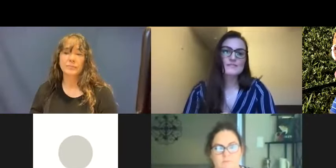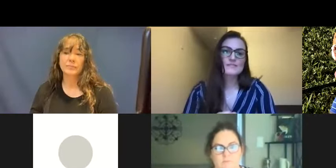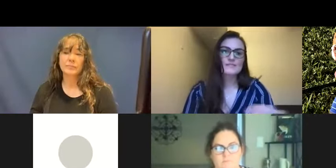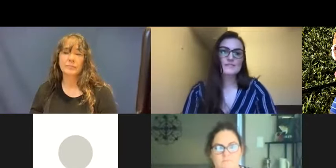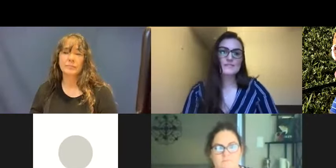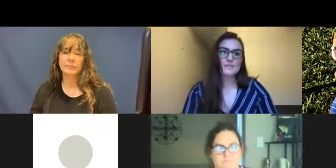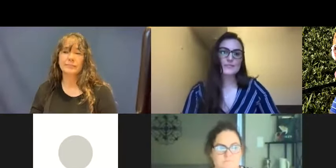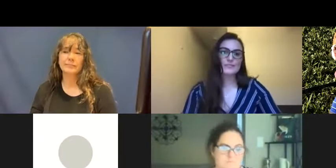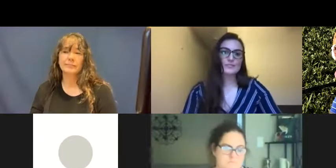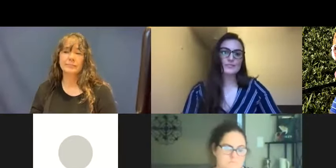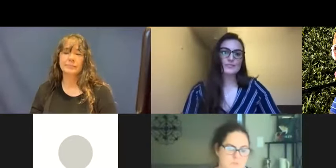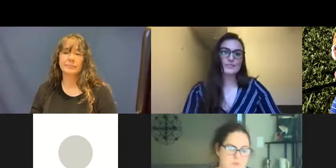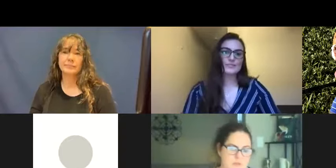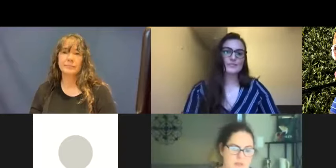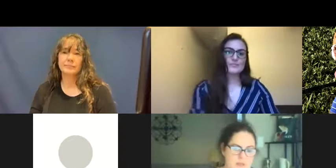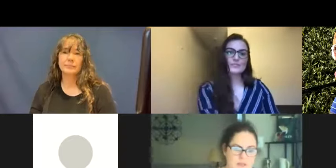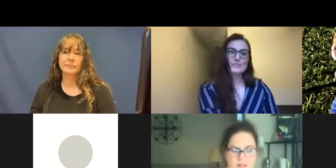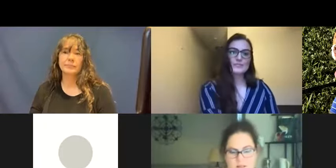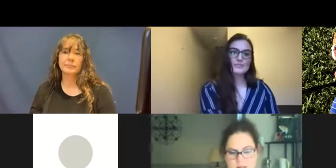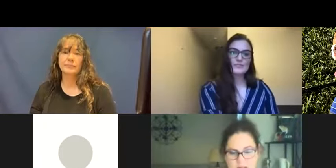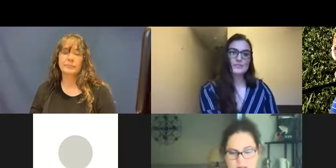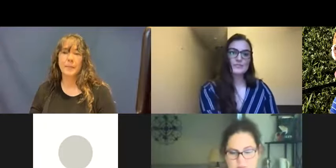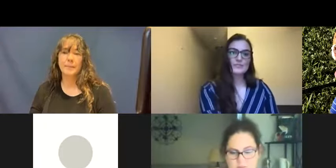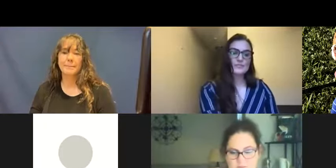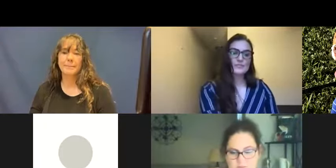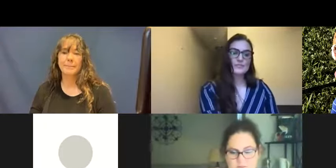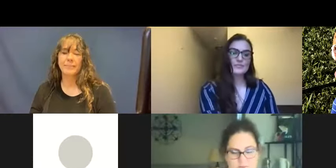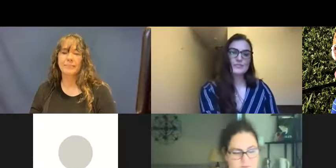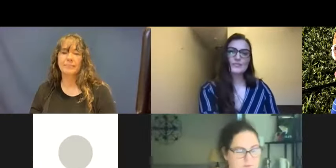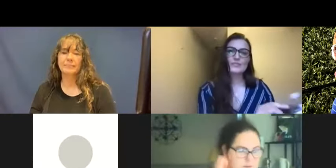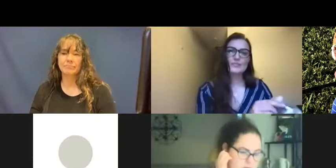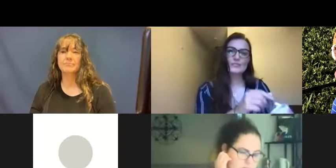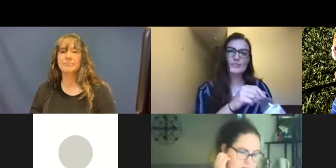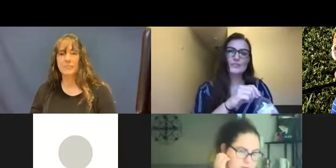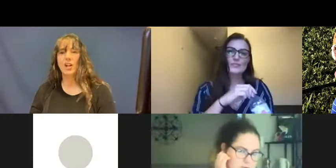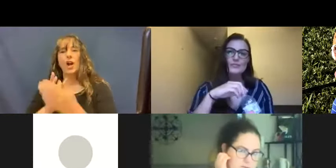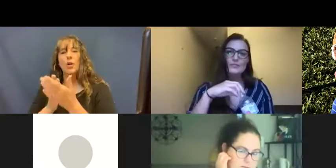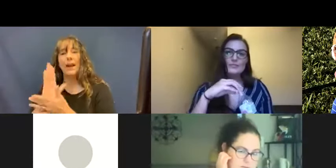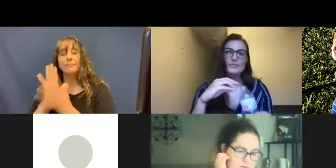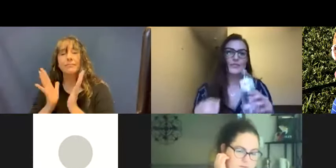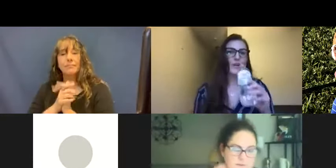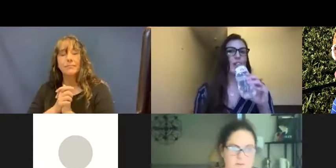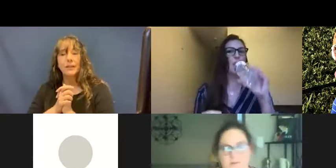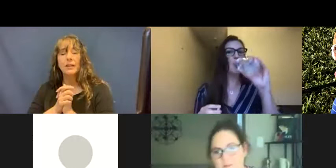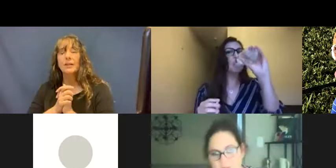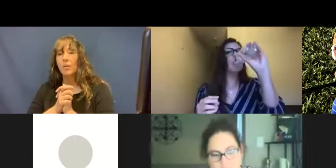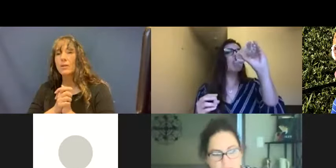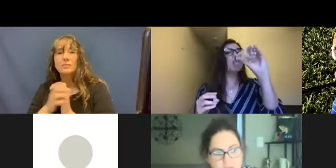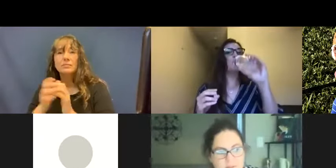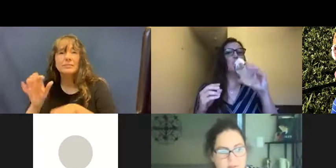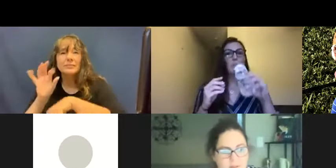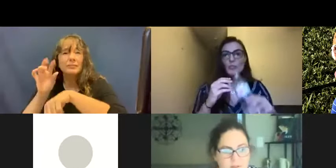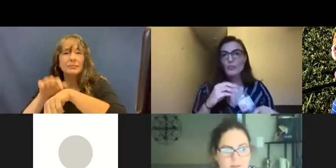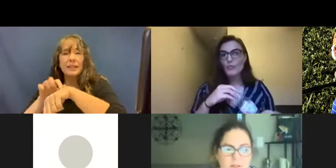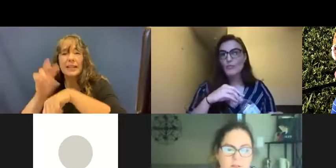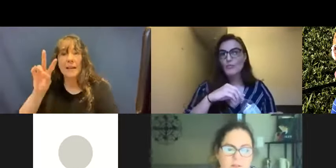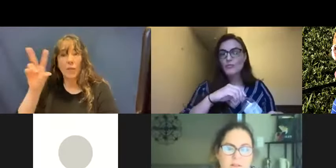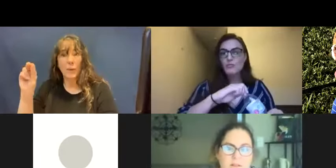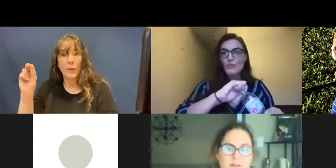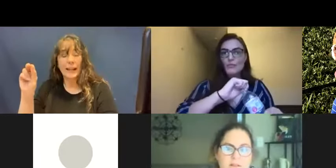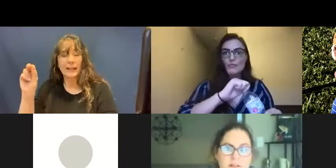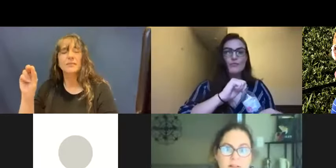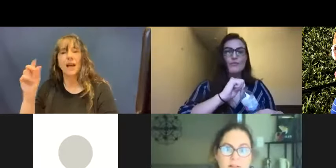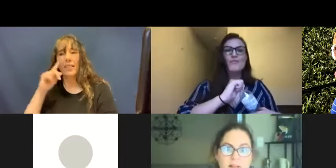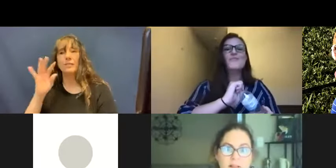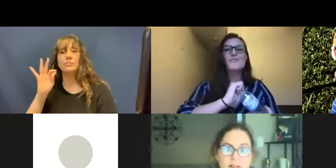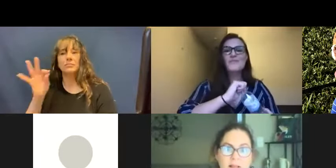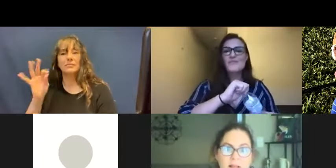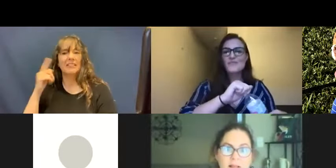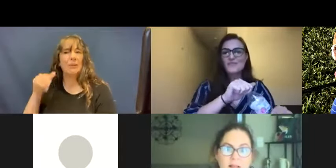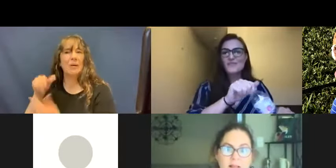is just about 7:30. So I think it is time to end. If you guys I'll open it right now,